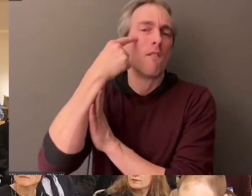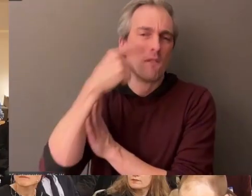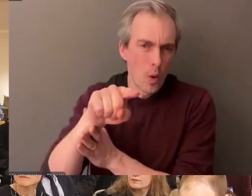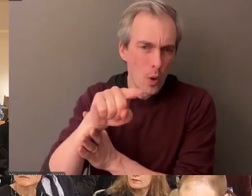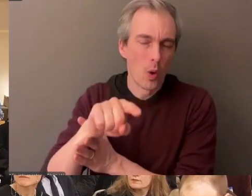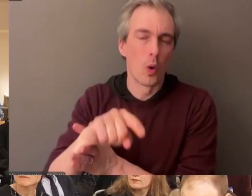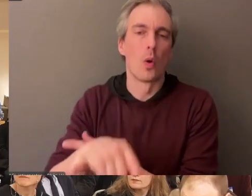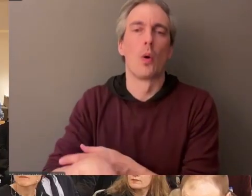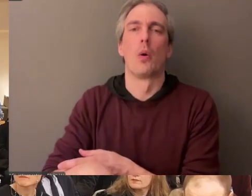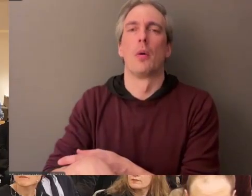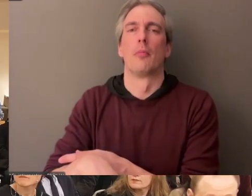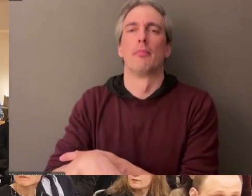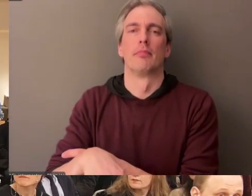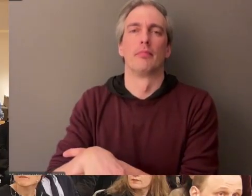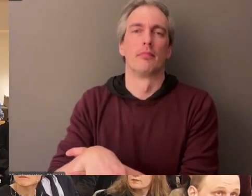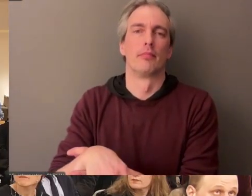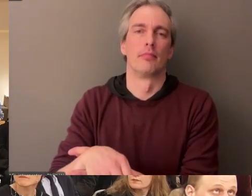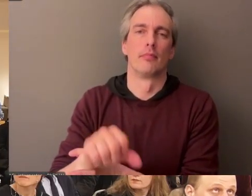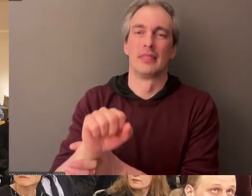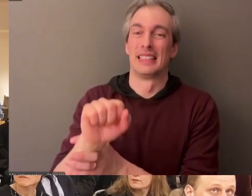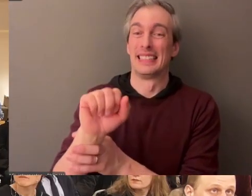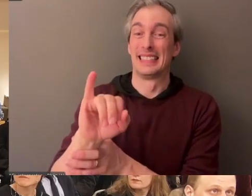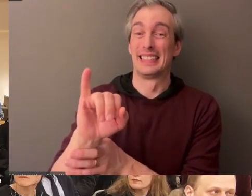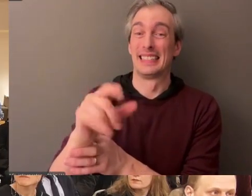already met its own acceptance criteria?